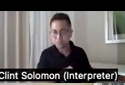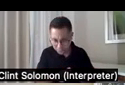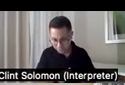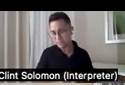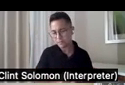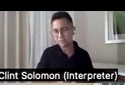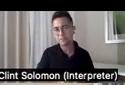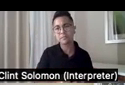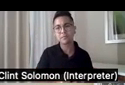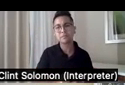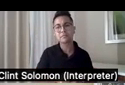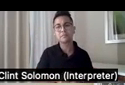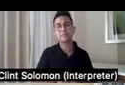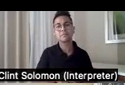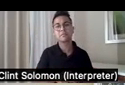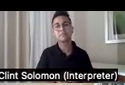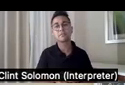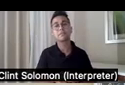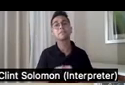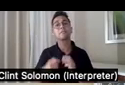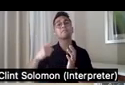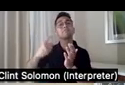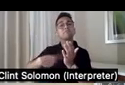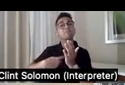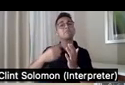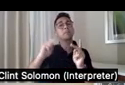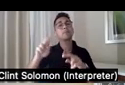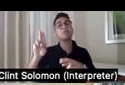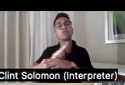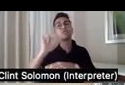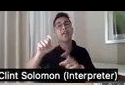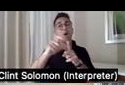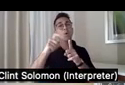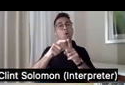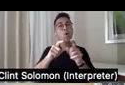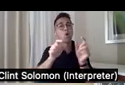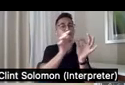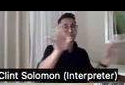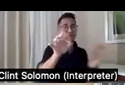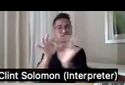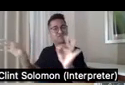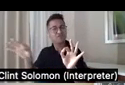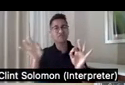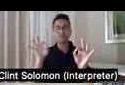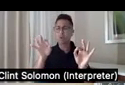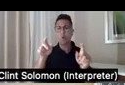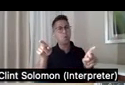sometimes people use these terms interchangeably but they are not synonymous observational